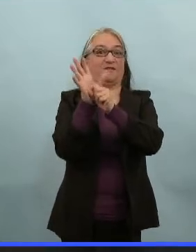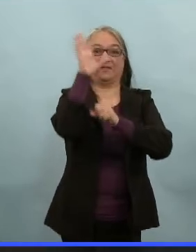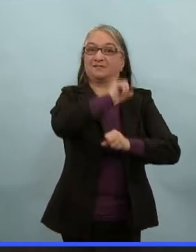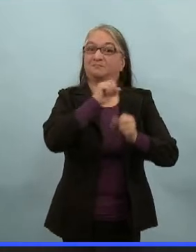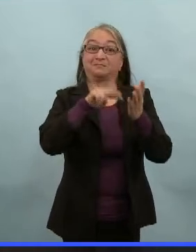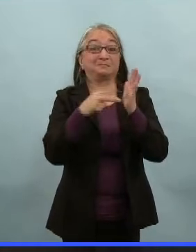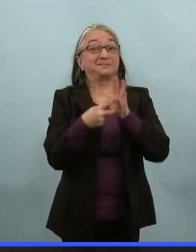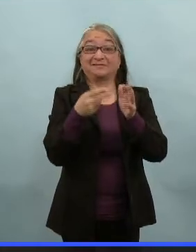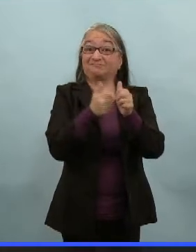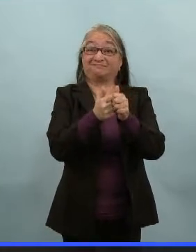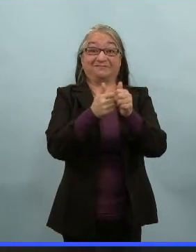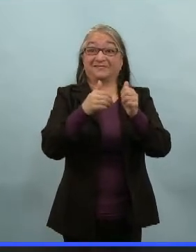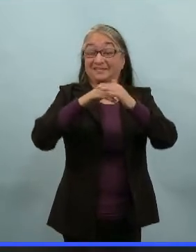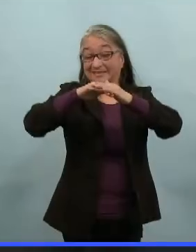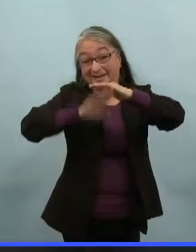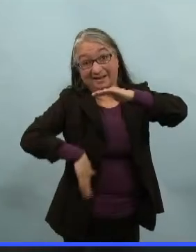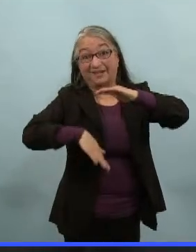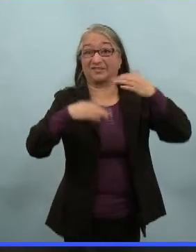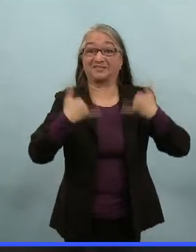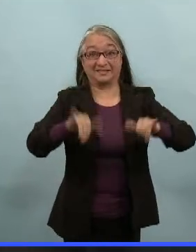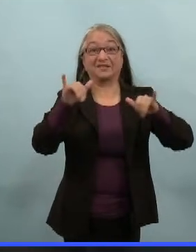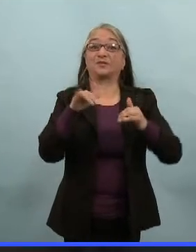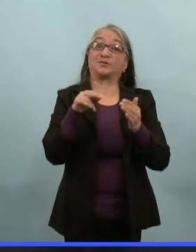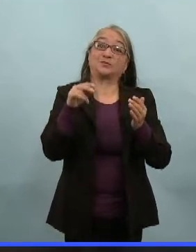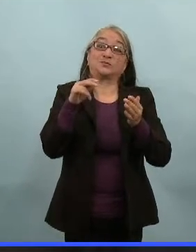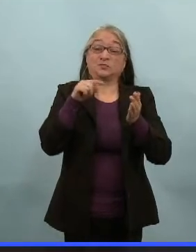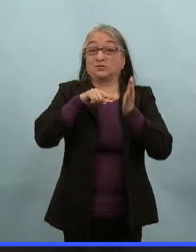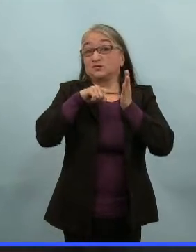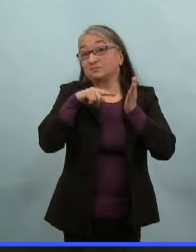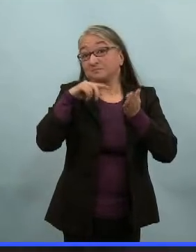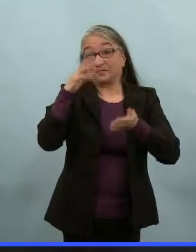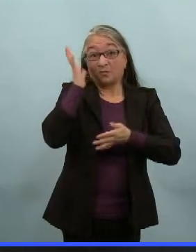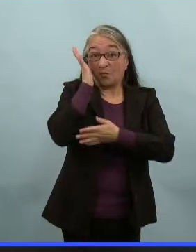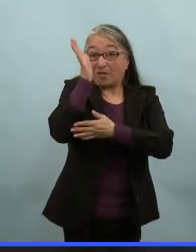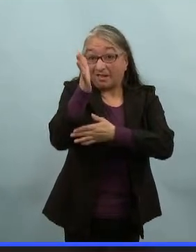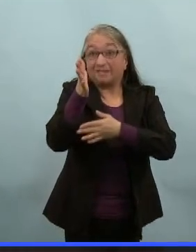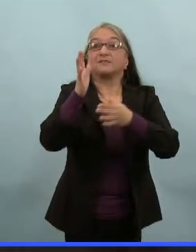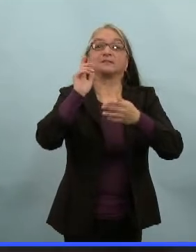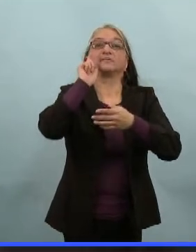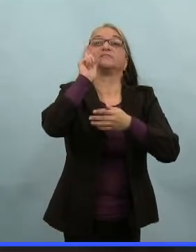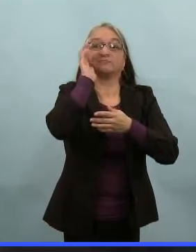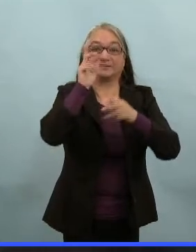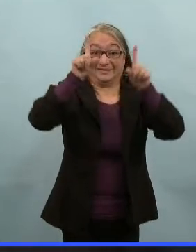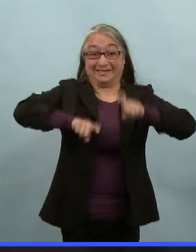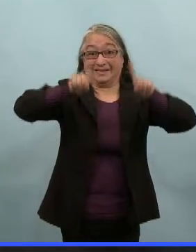even higher case counts in the days to come as those are dealt with and while there has